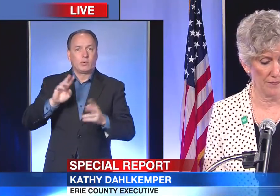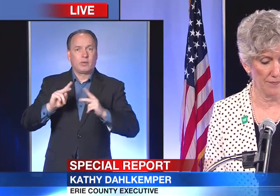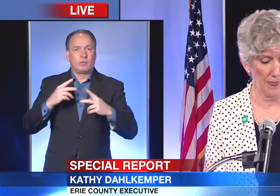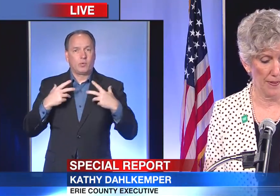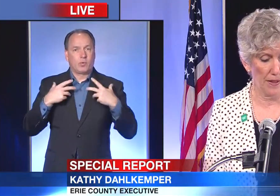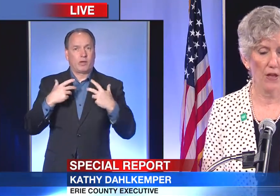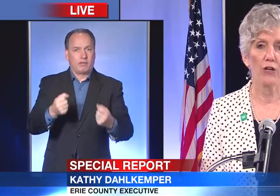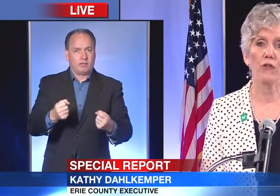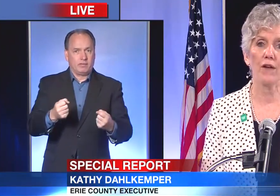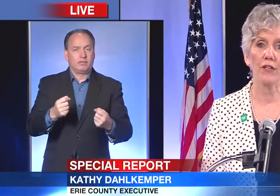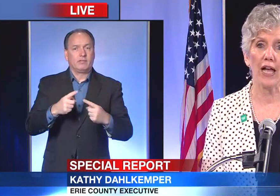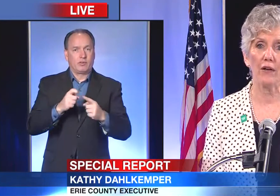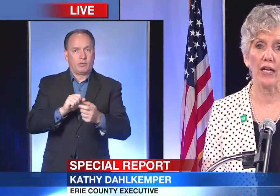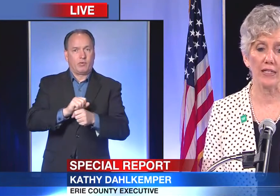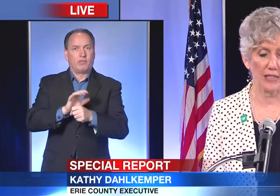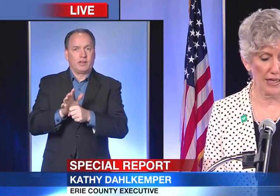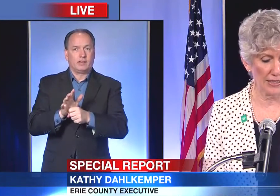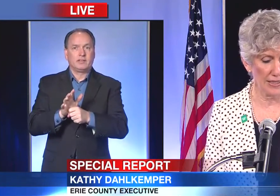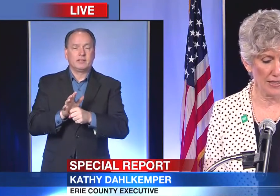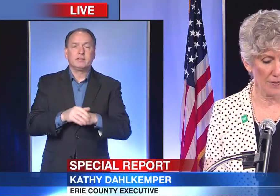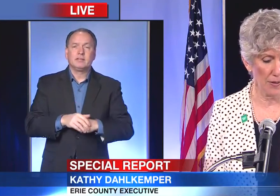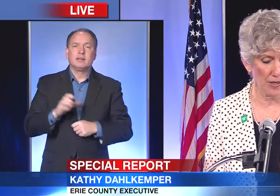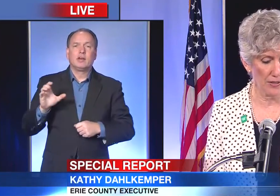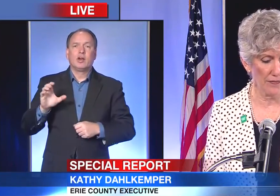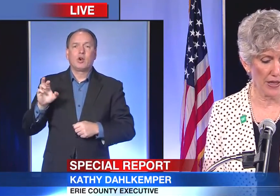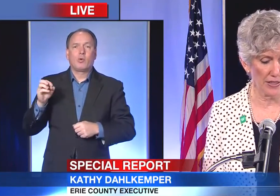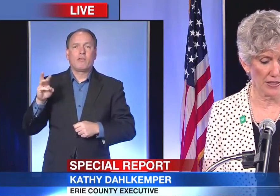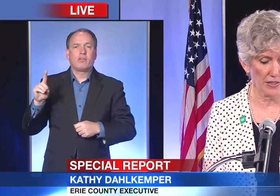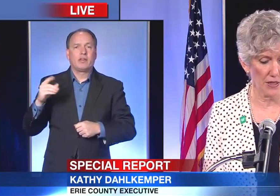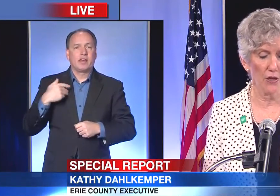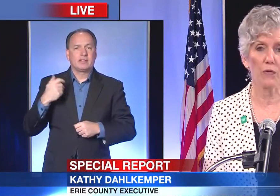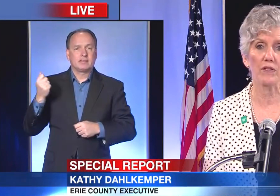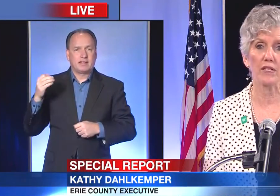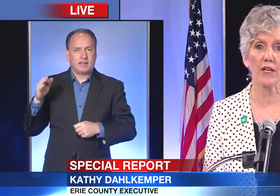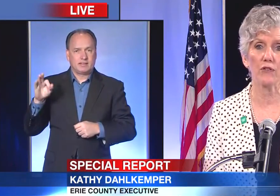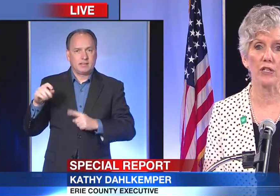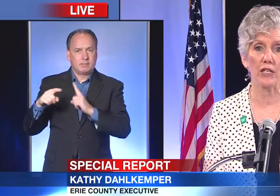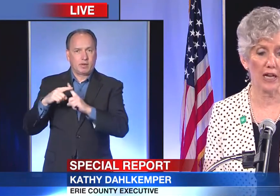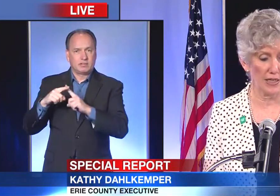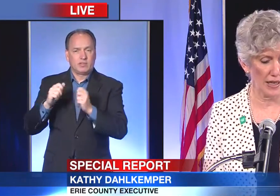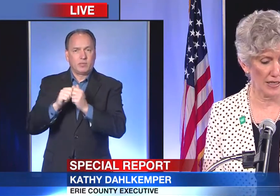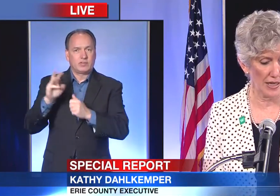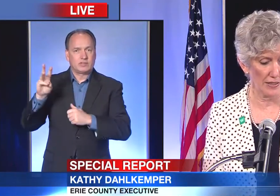NEGATIVES, AND WE NOW HAVE 64 PEOPLE WHO HAVE RECOVERED FROM COVID-19.